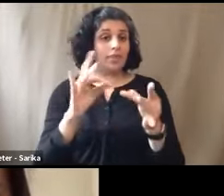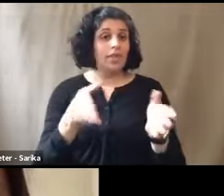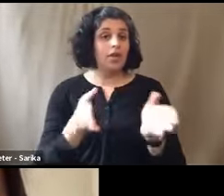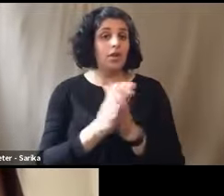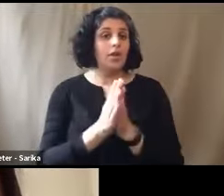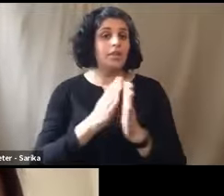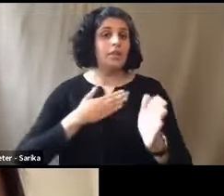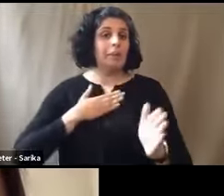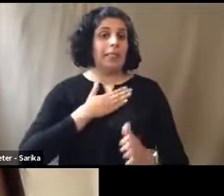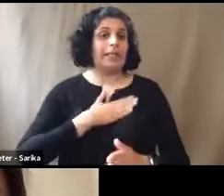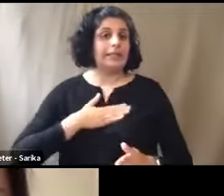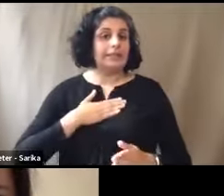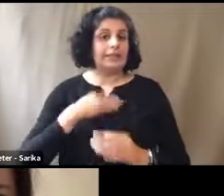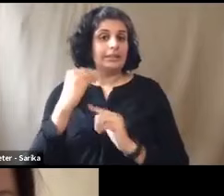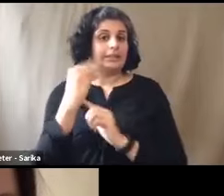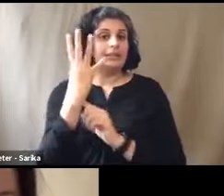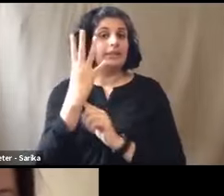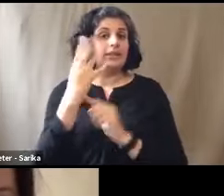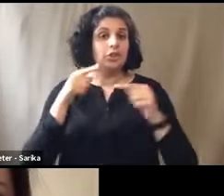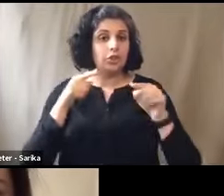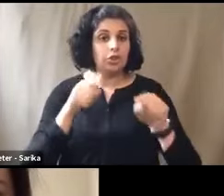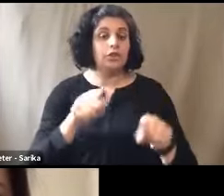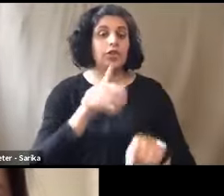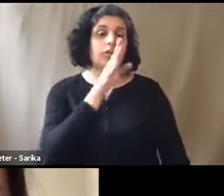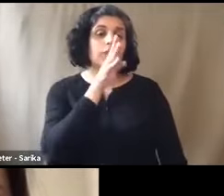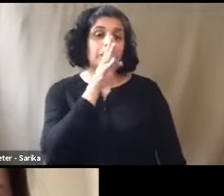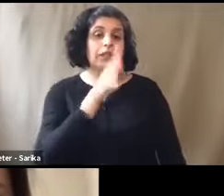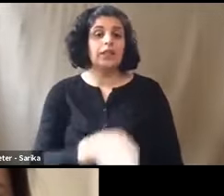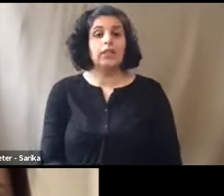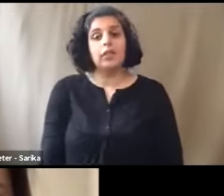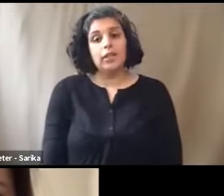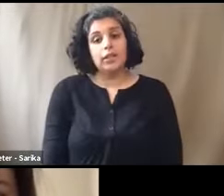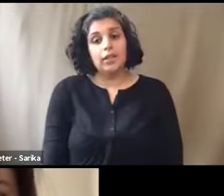turn on your video while you are speaking as well.